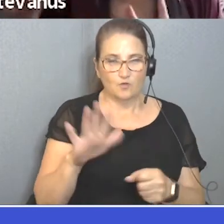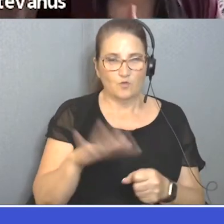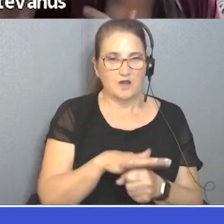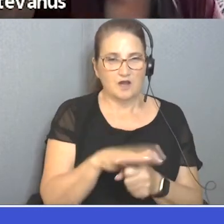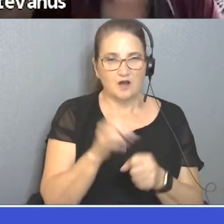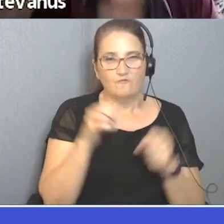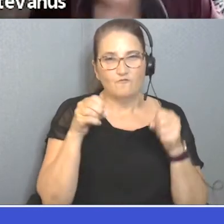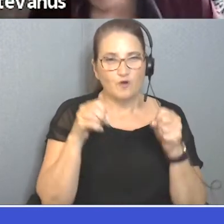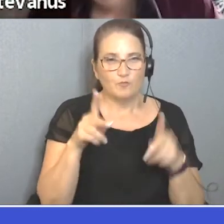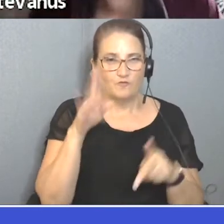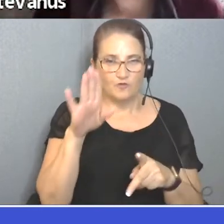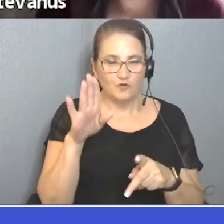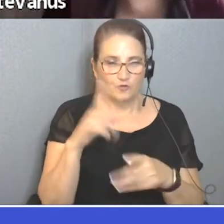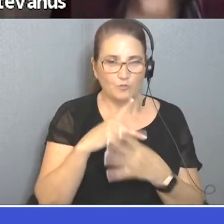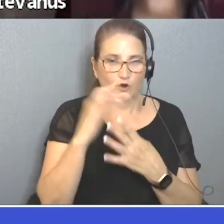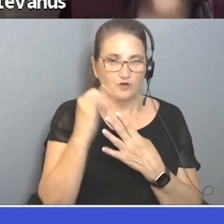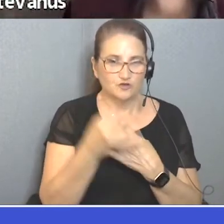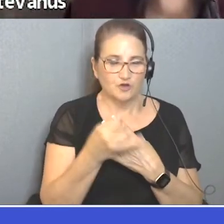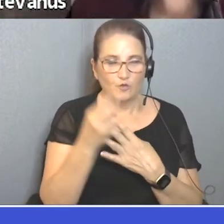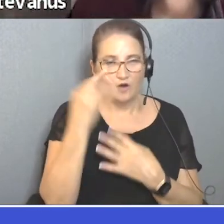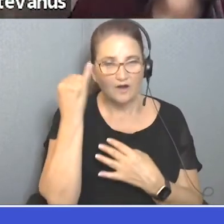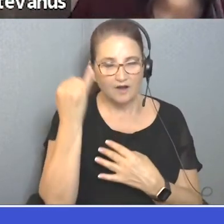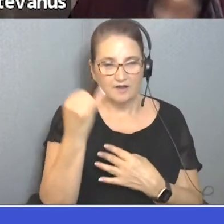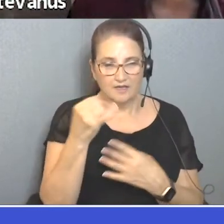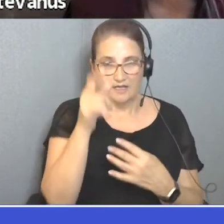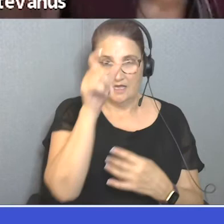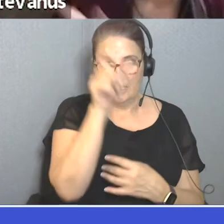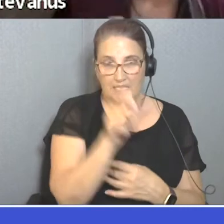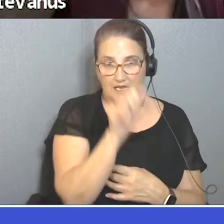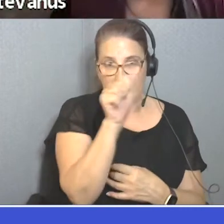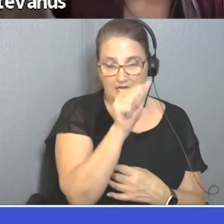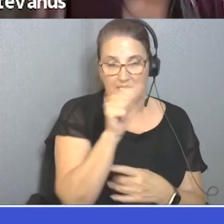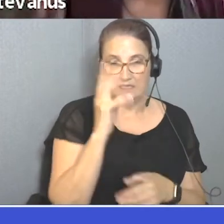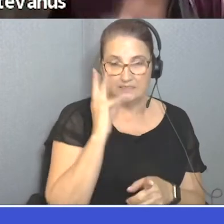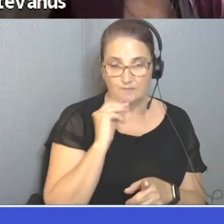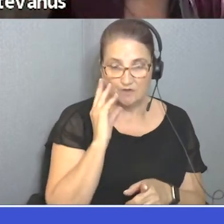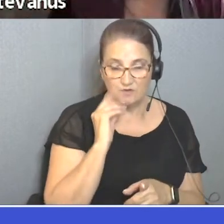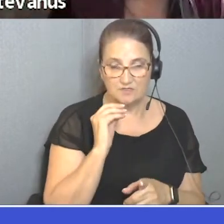your -- the area of opportunity for your project or idea.